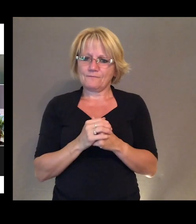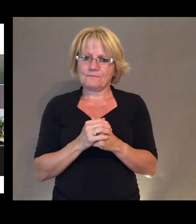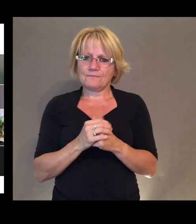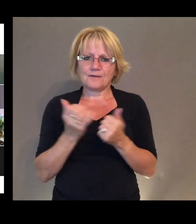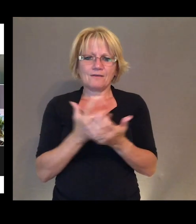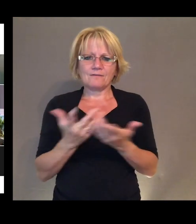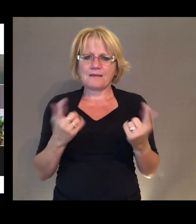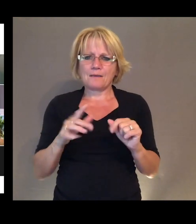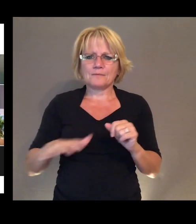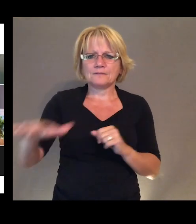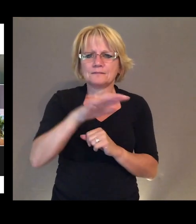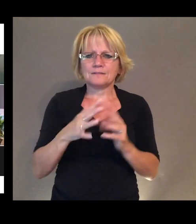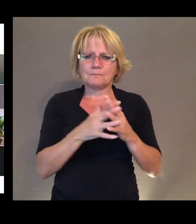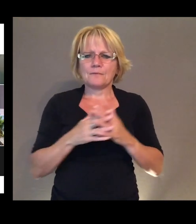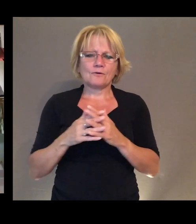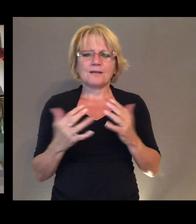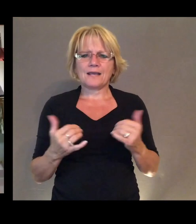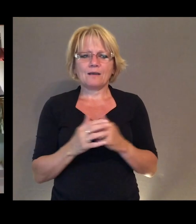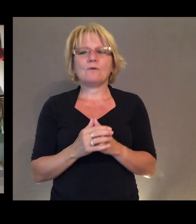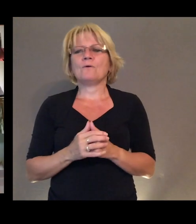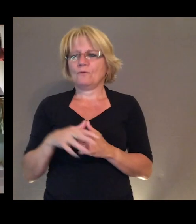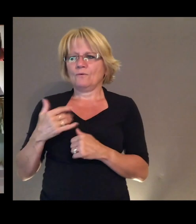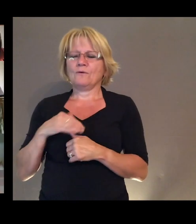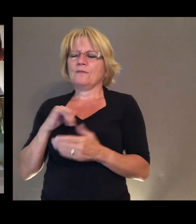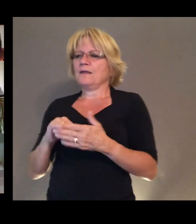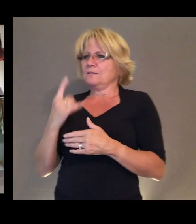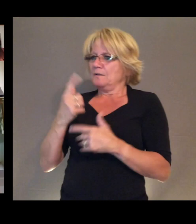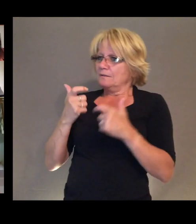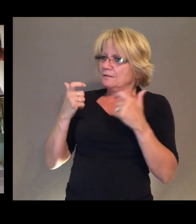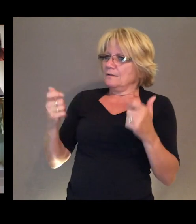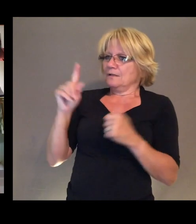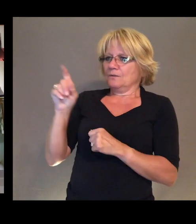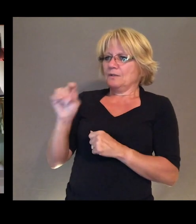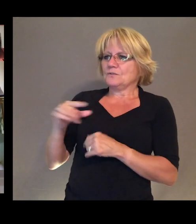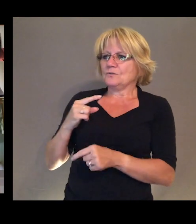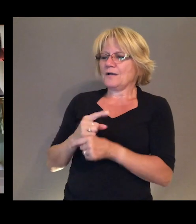[Kevin] Yeah, that's kind of the million dollar question, isn't it? And you know, first let me just say, thanks for inviting me here